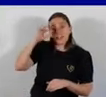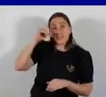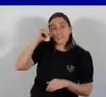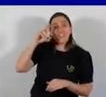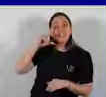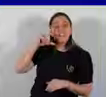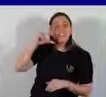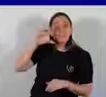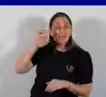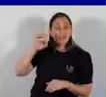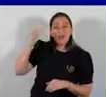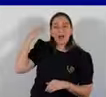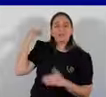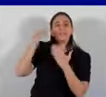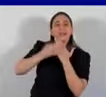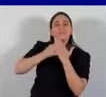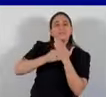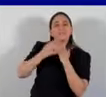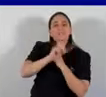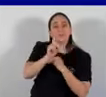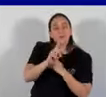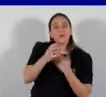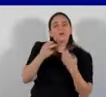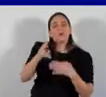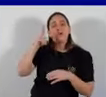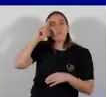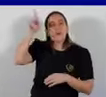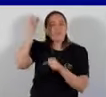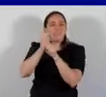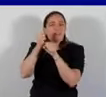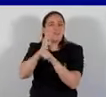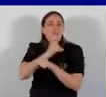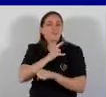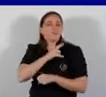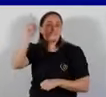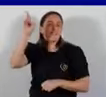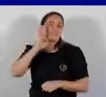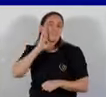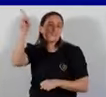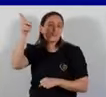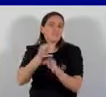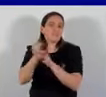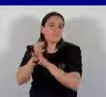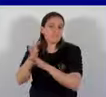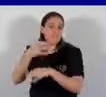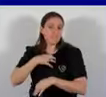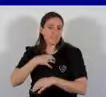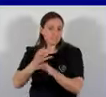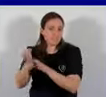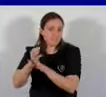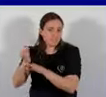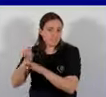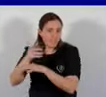Is that Federico was not a minister before Because he was teaching at Harvard